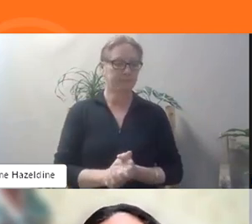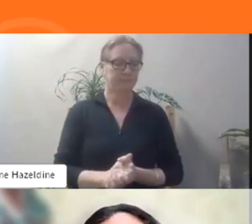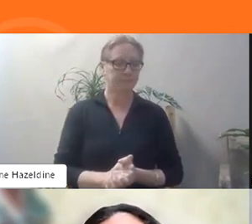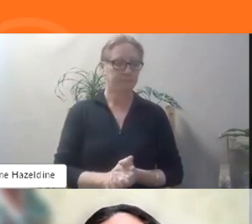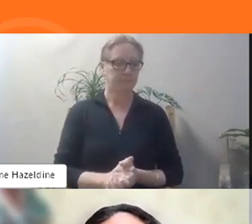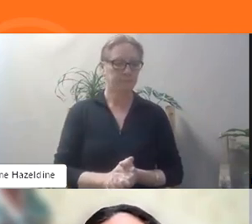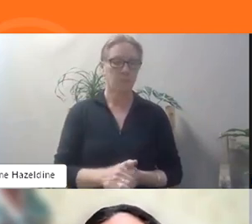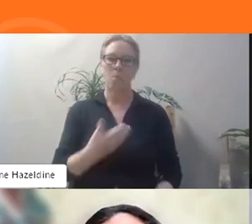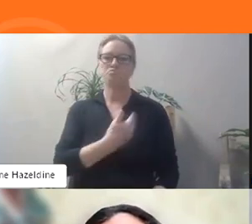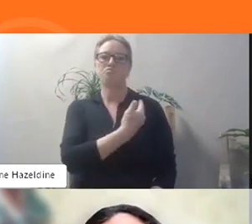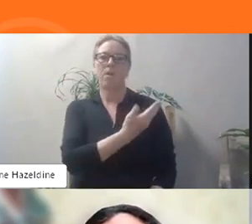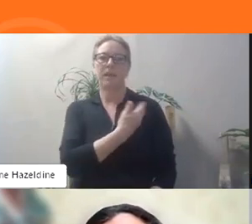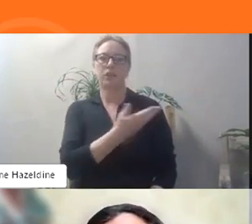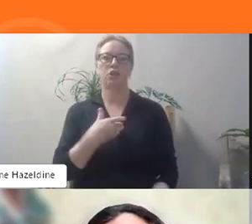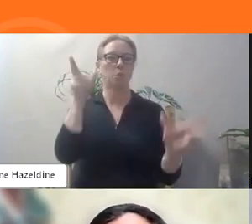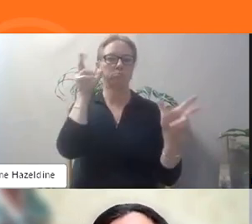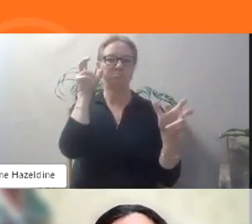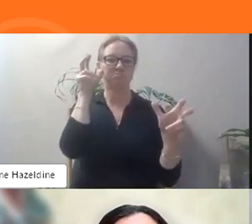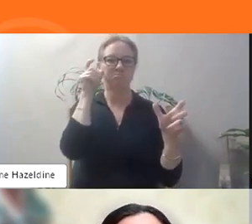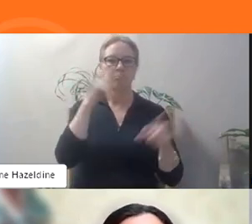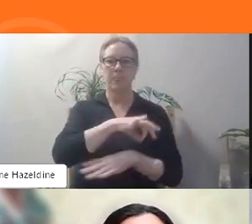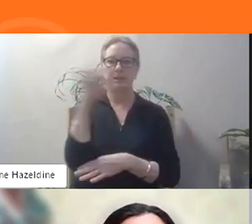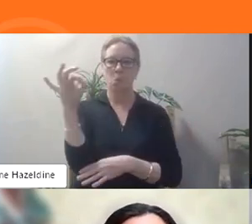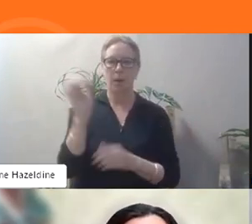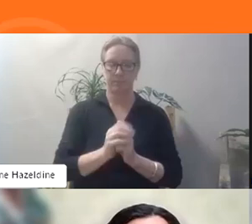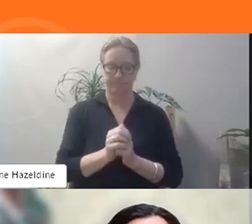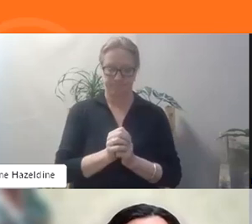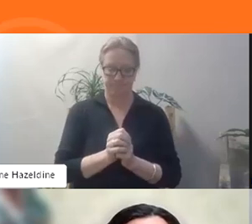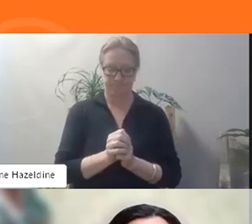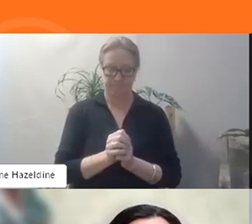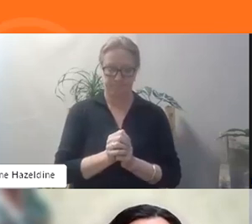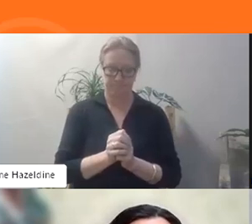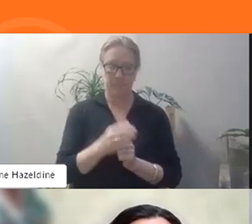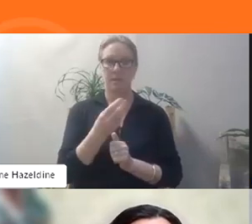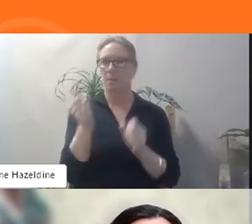a privilege to listen to everybody this morning, some amazing insights.